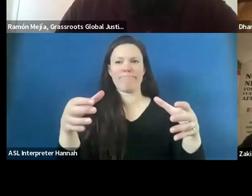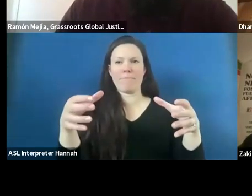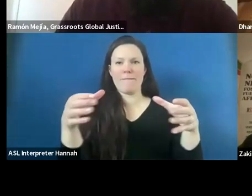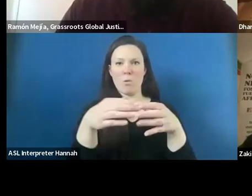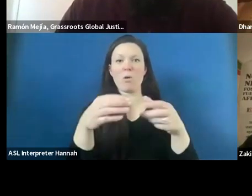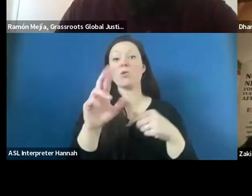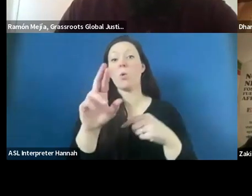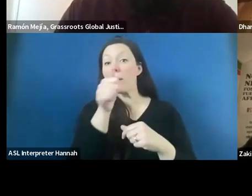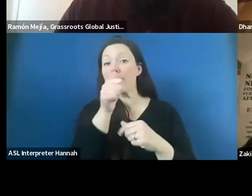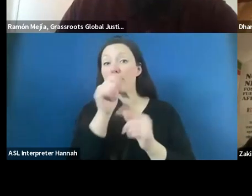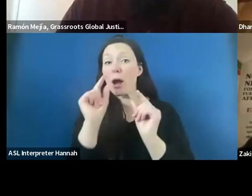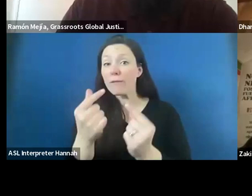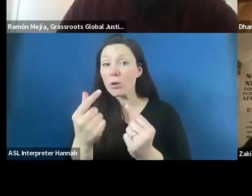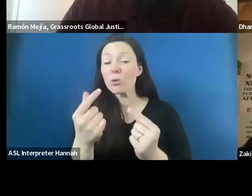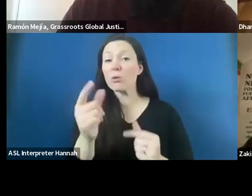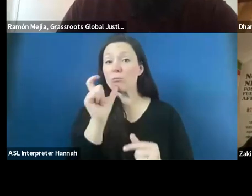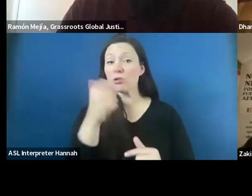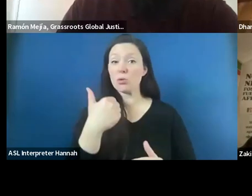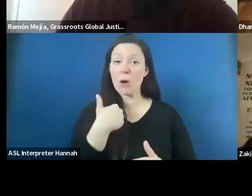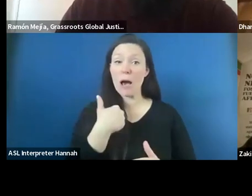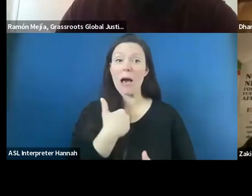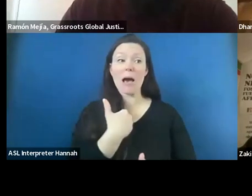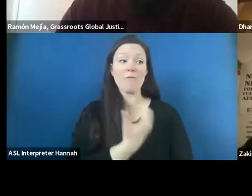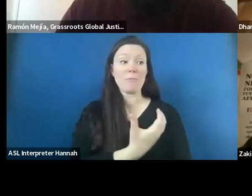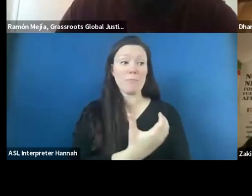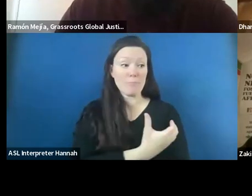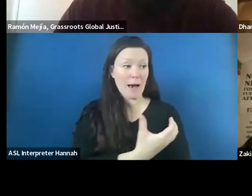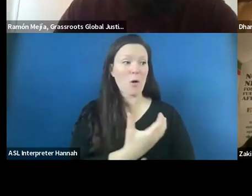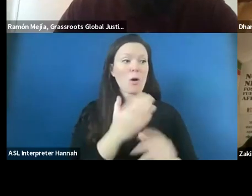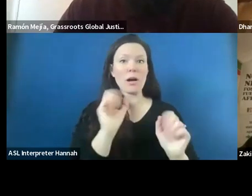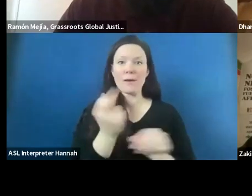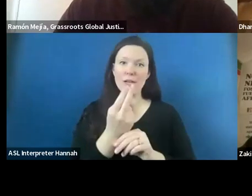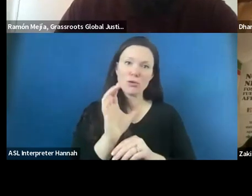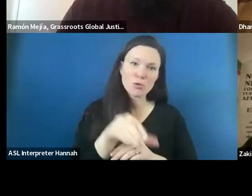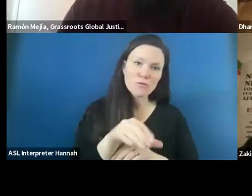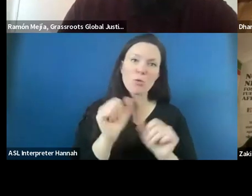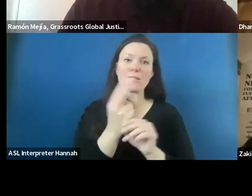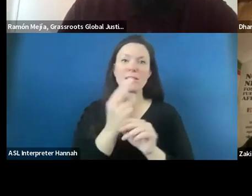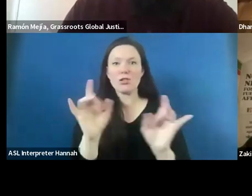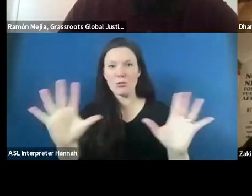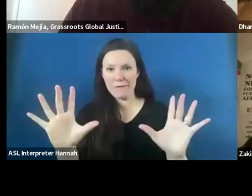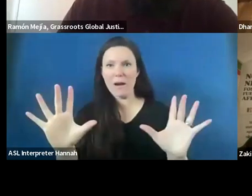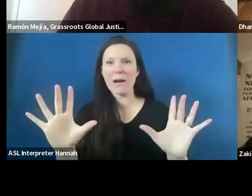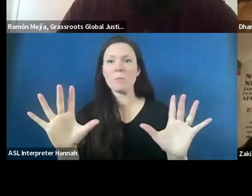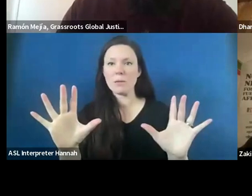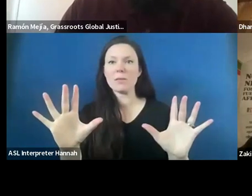which supposedly have legitimate use to violence and force in fact furthering the interests of capital